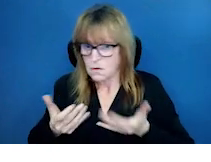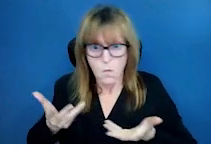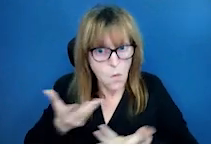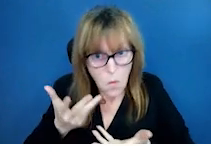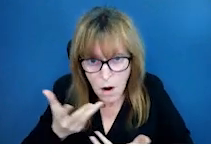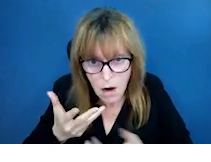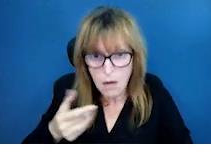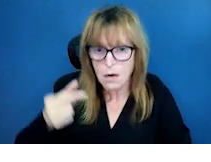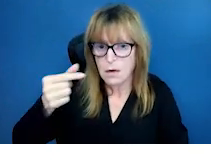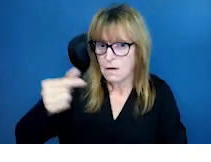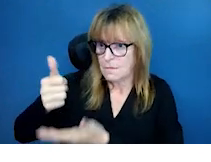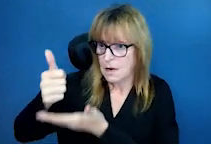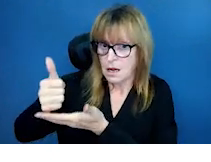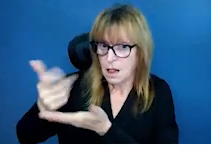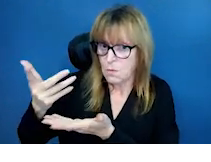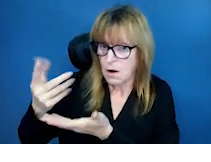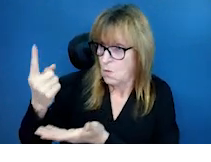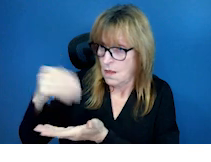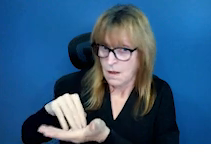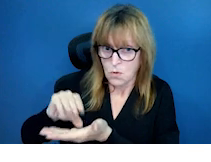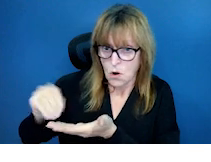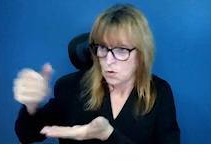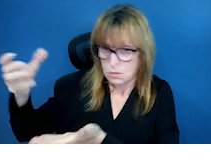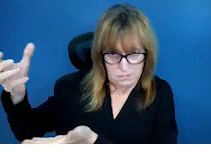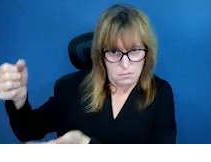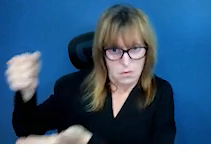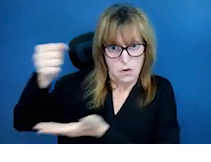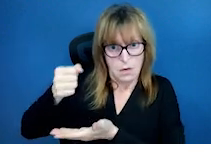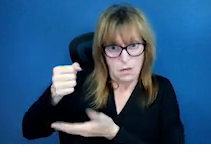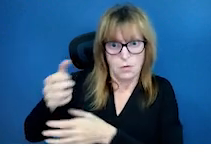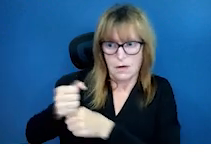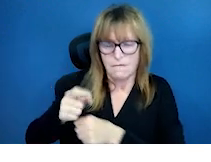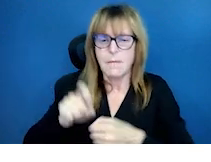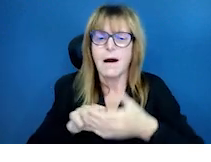from either a federal, provincial or municipal government for their tax clinic.